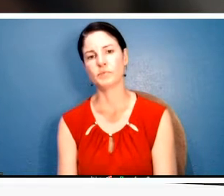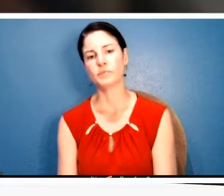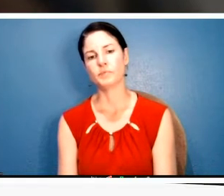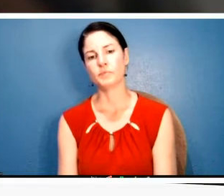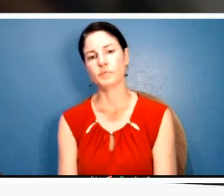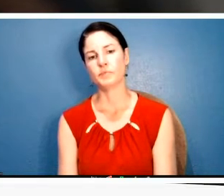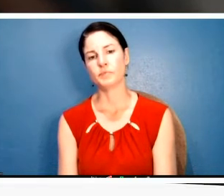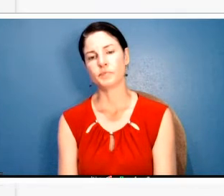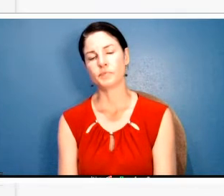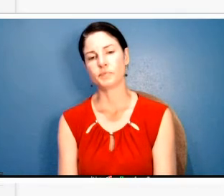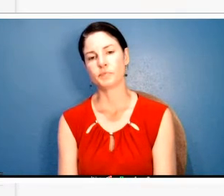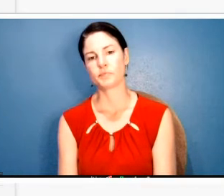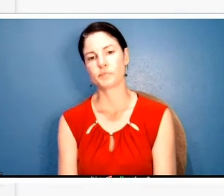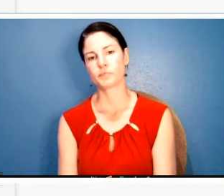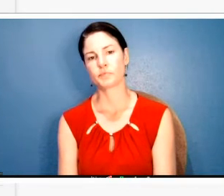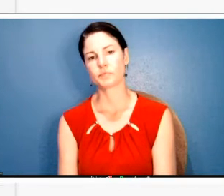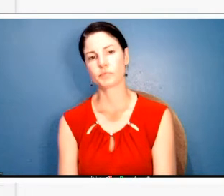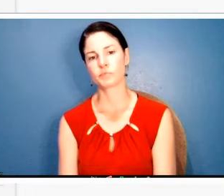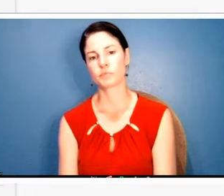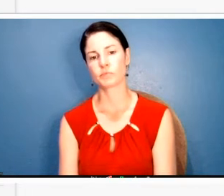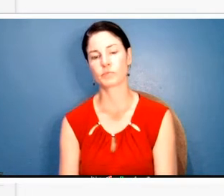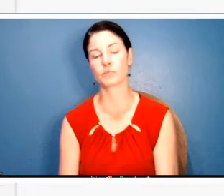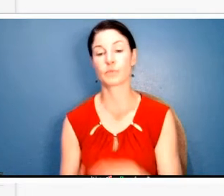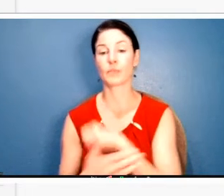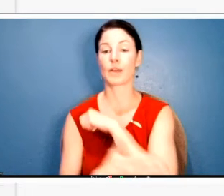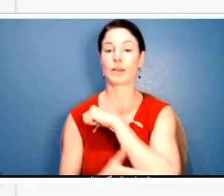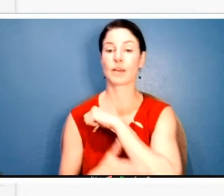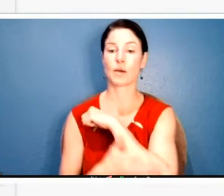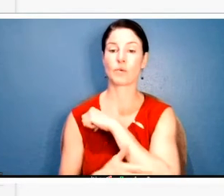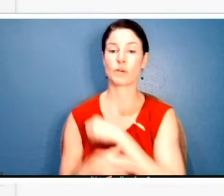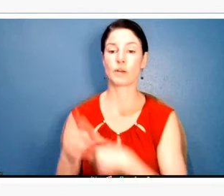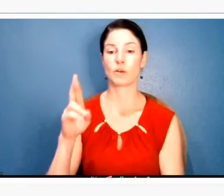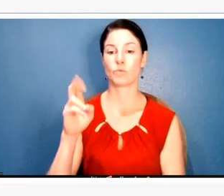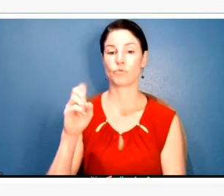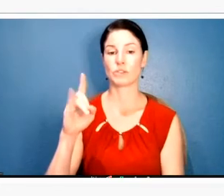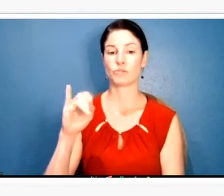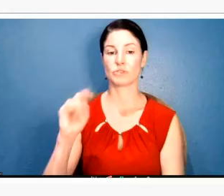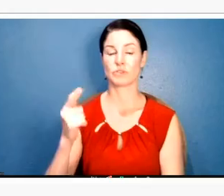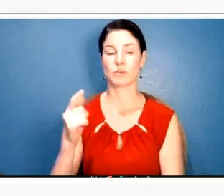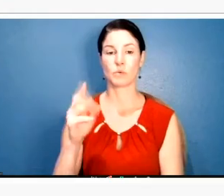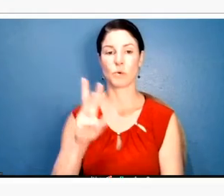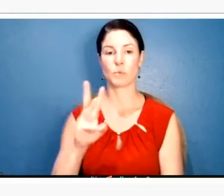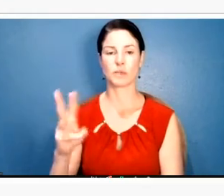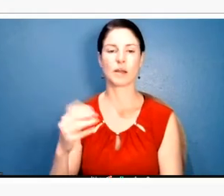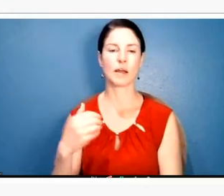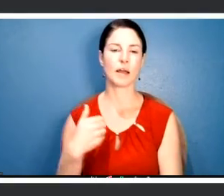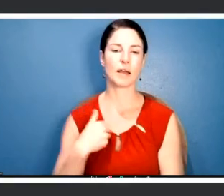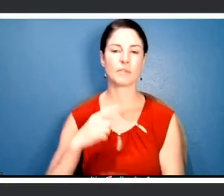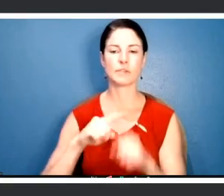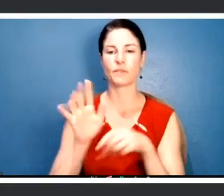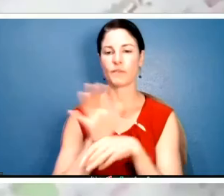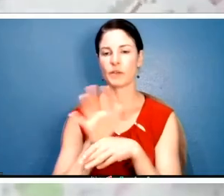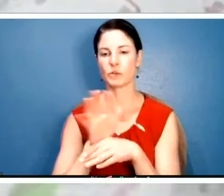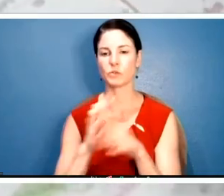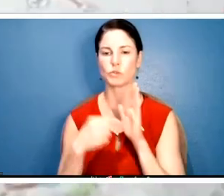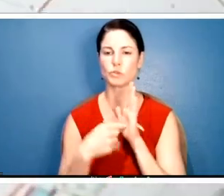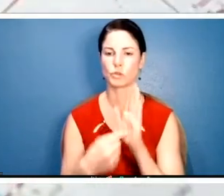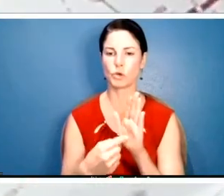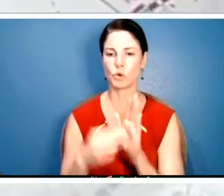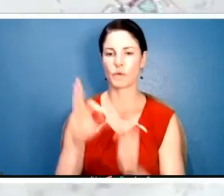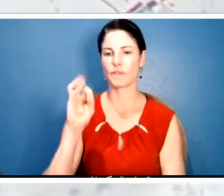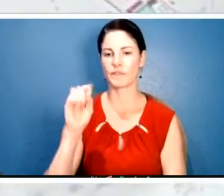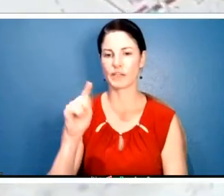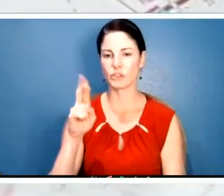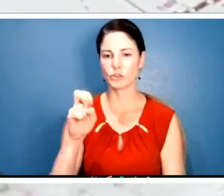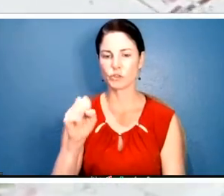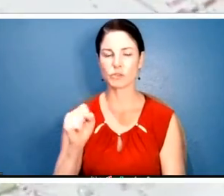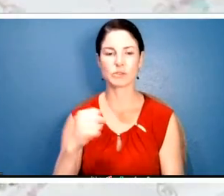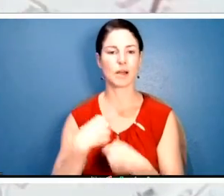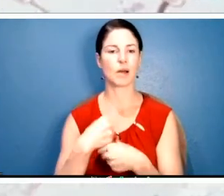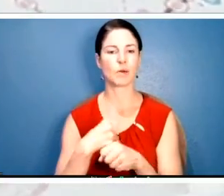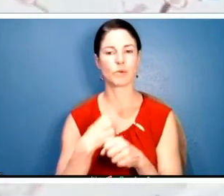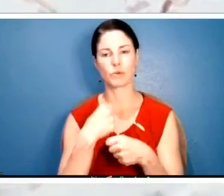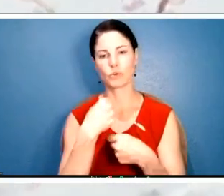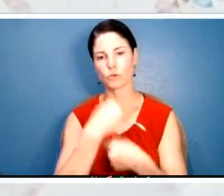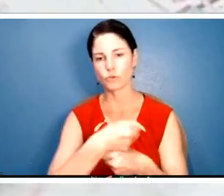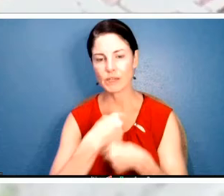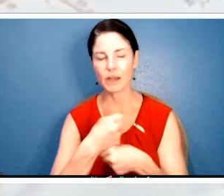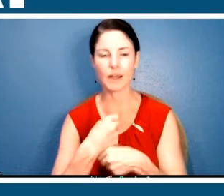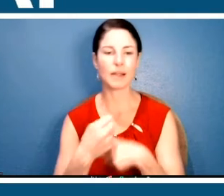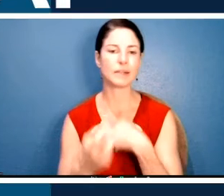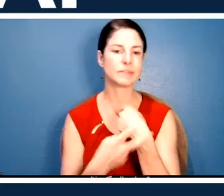SacGov: The county redistricting website has some short user training videos that explain the features and steps needed to create save and submit your maps, we encourage you to review them.